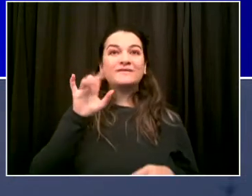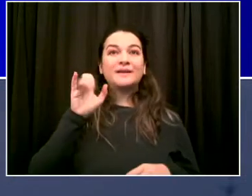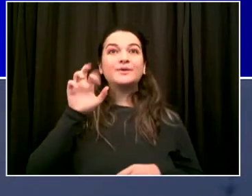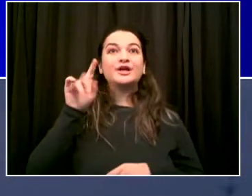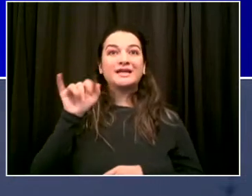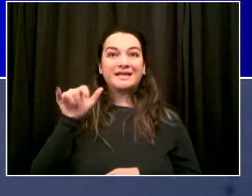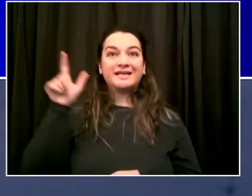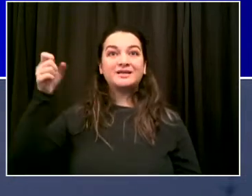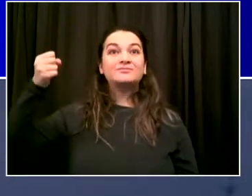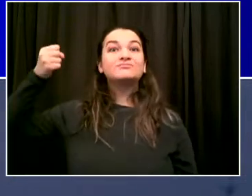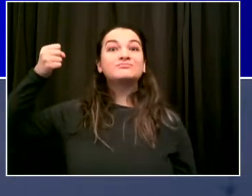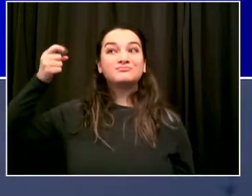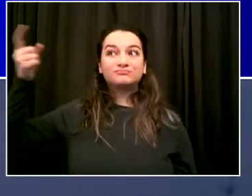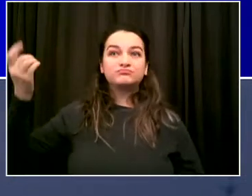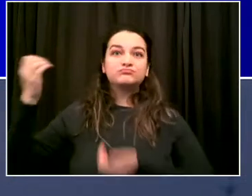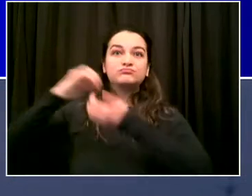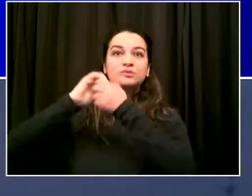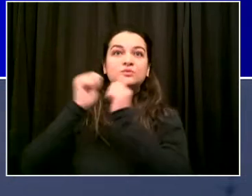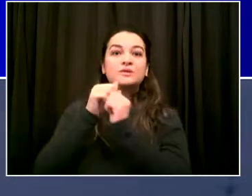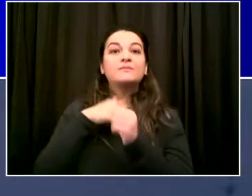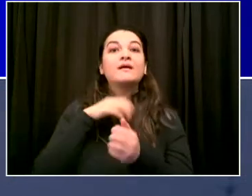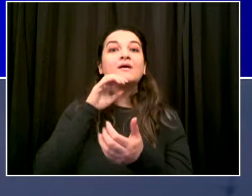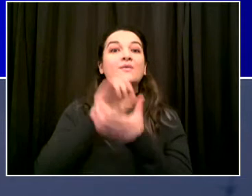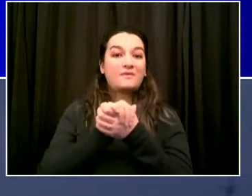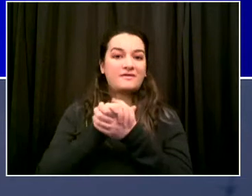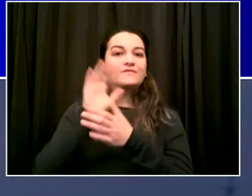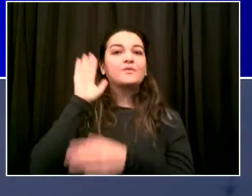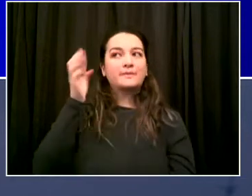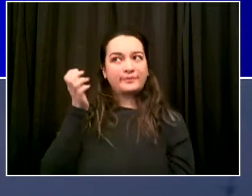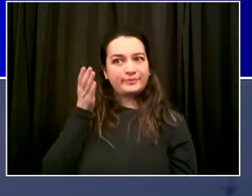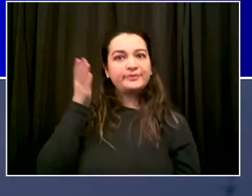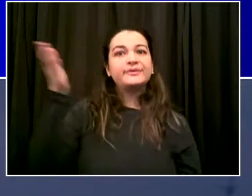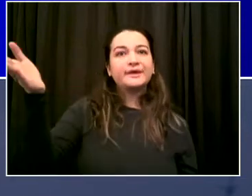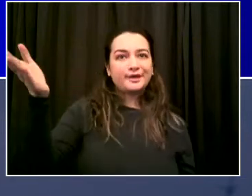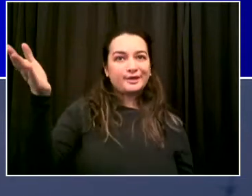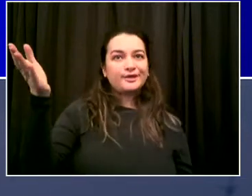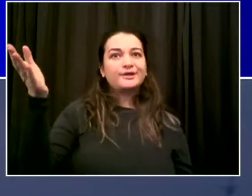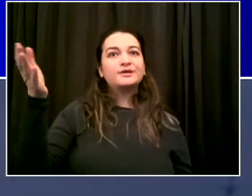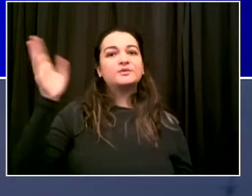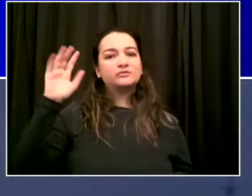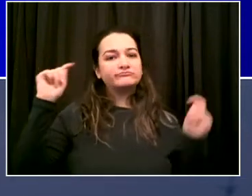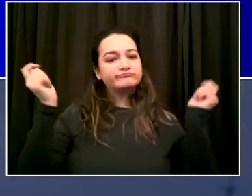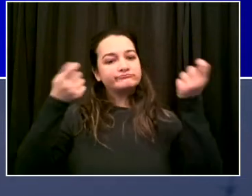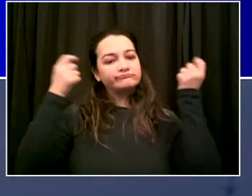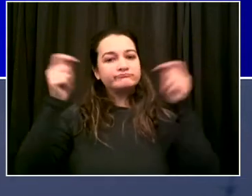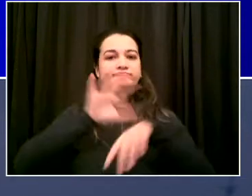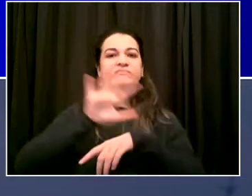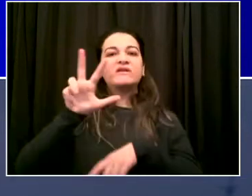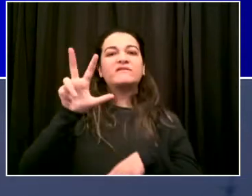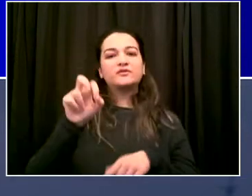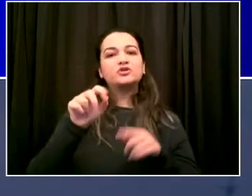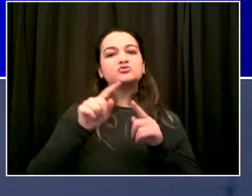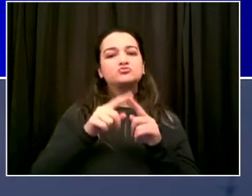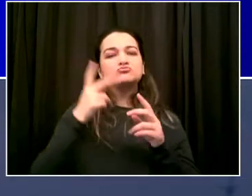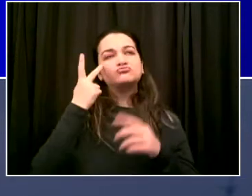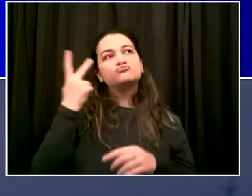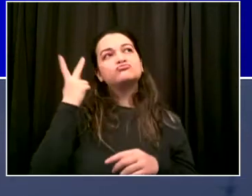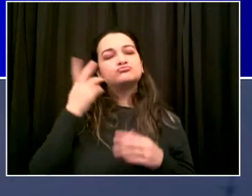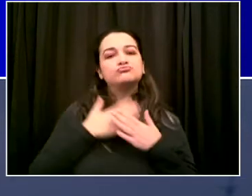I'M GOING OUT TO THE STATUE OF LIBERTY, WE WILL HAVE A CEREMONY THERE TO REMEMBER THE 25,000 FELLOW NEW YORKERS WE HAVE LOST. I THINK EVERYONE